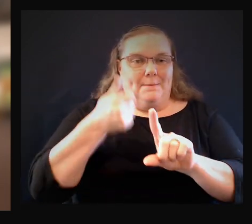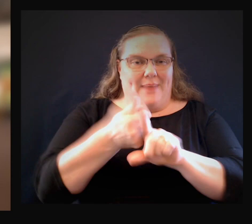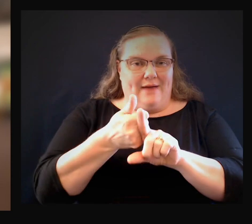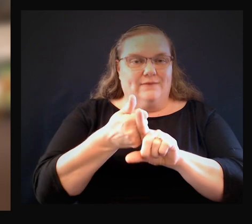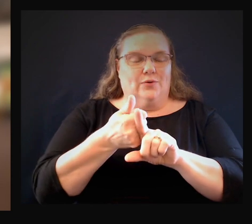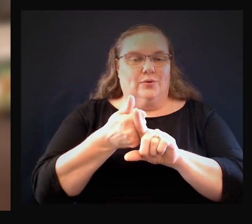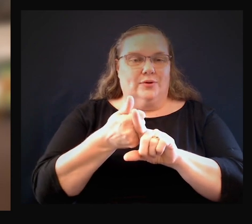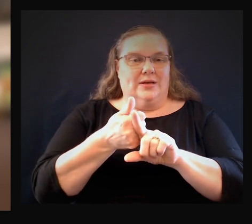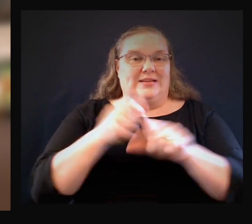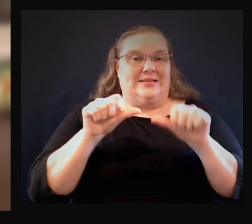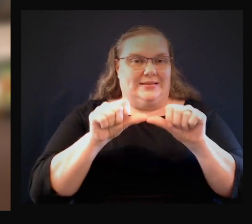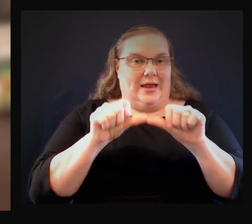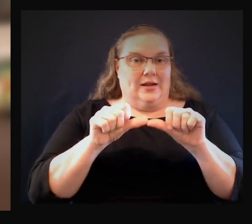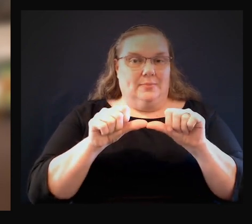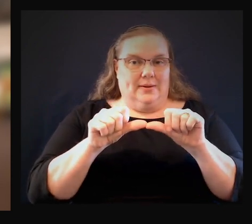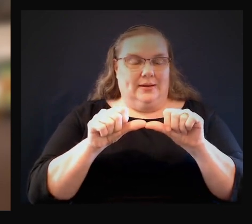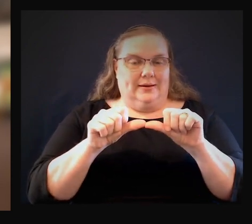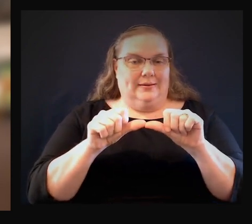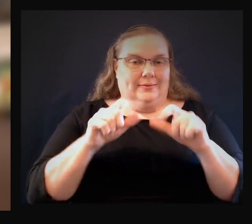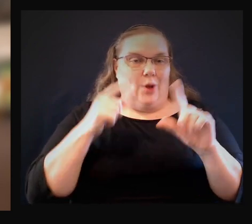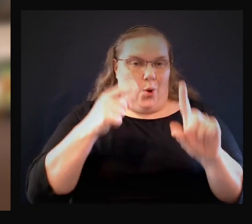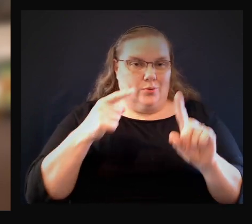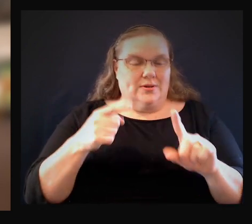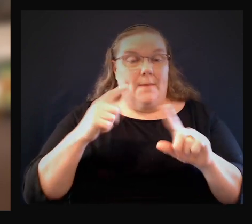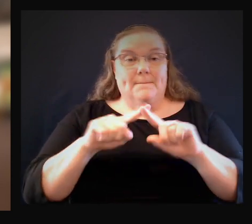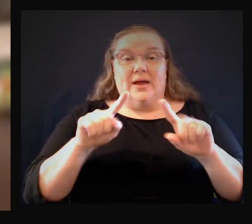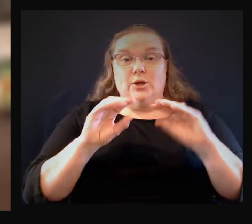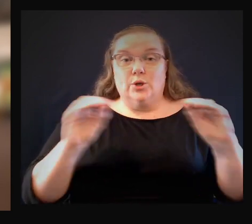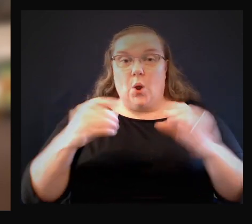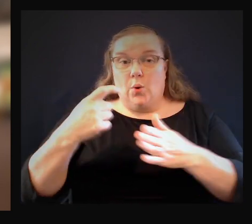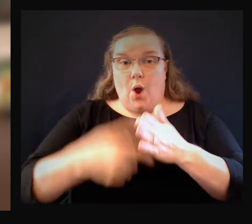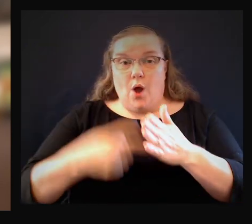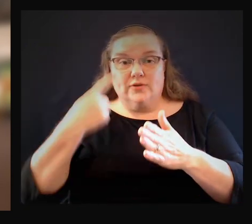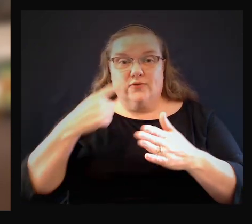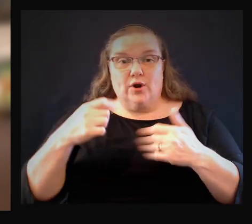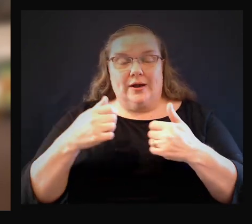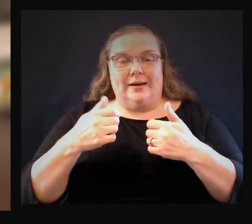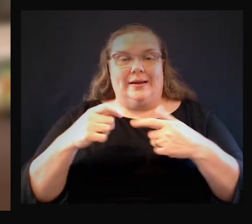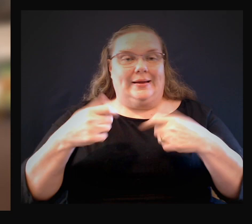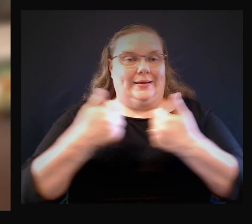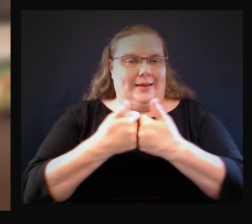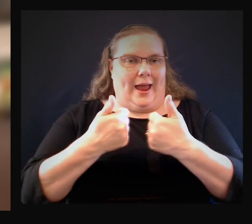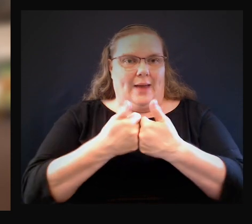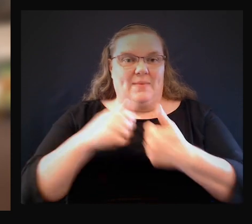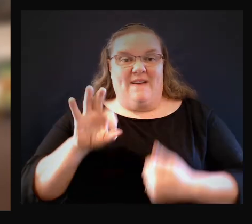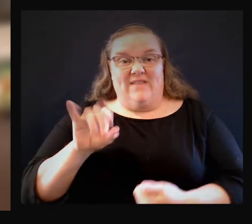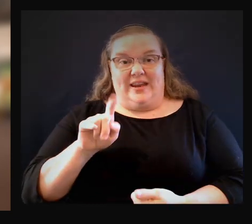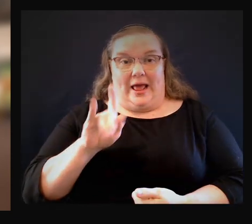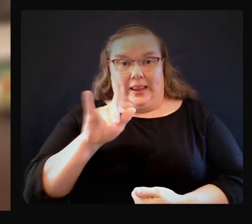But, and importantly, at no cost to gameplay fidelity because we definitely want games to continue looking, sounding,